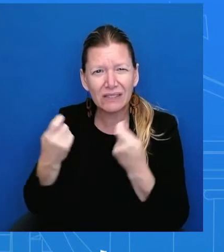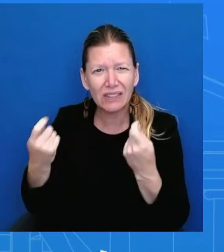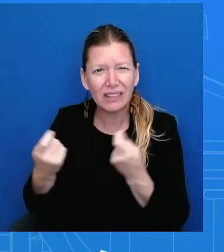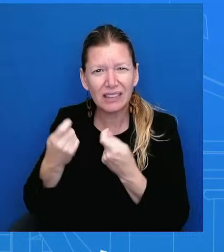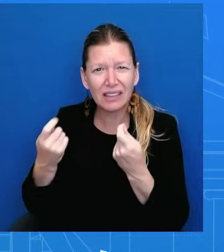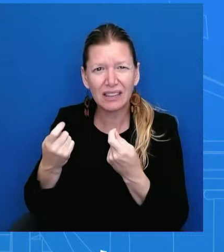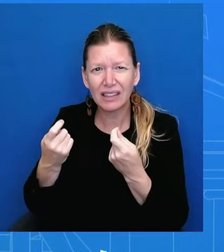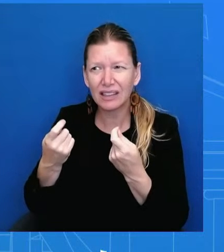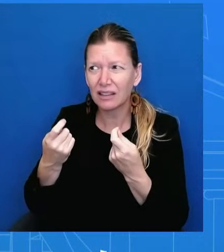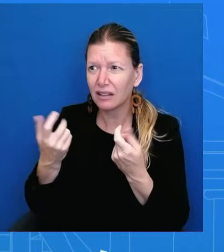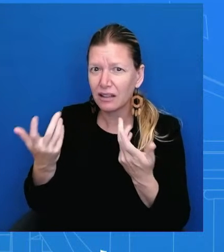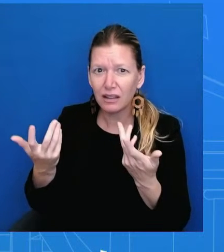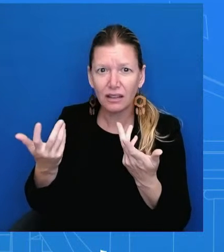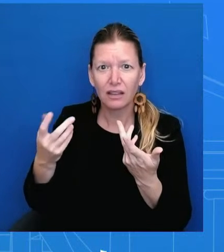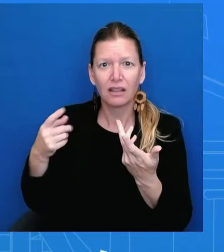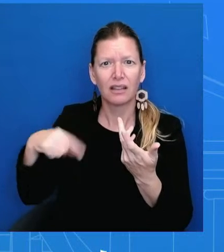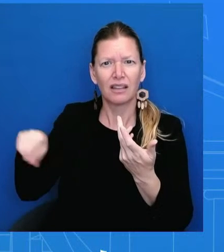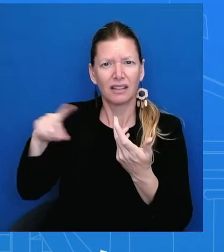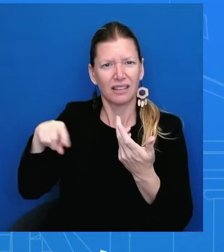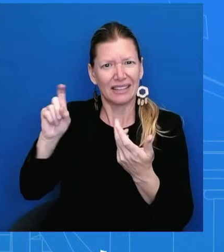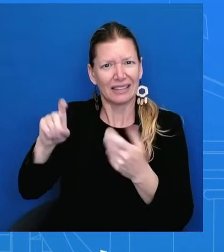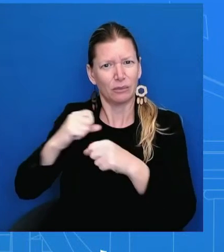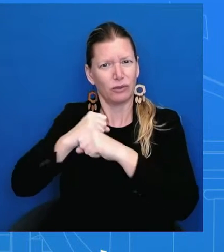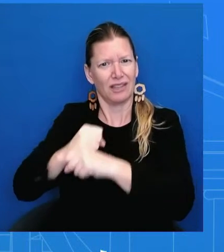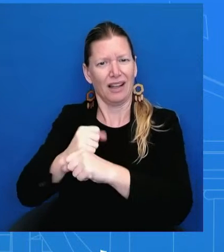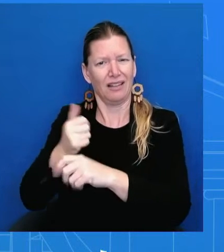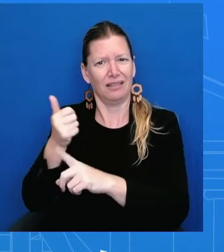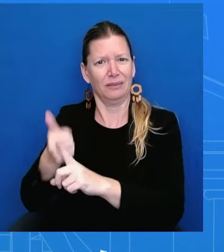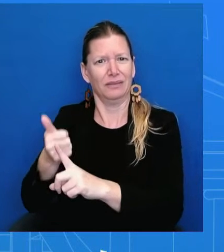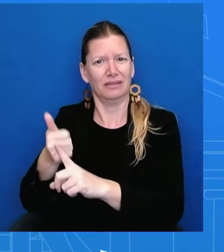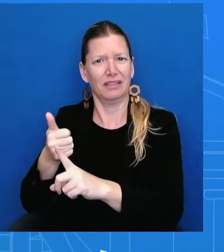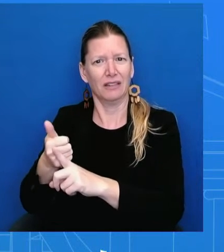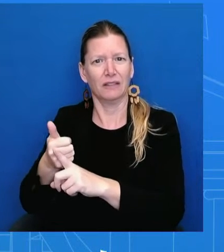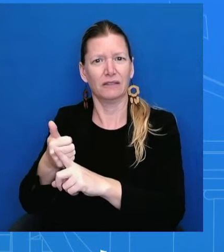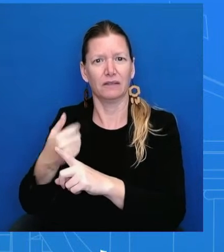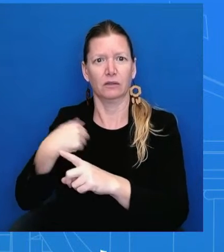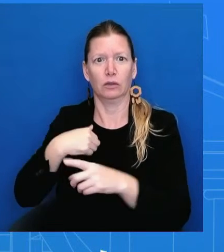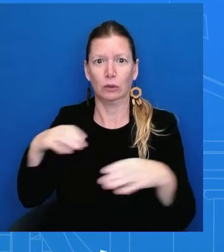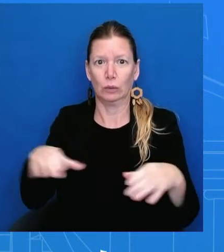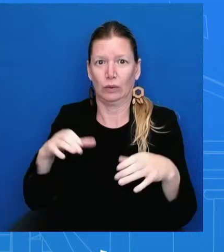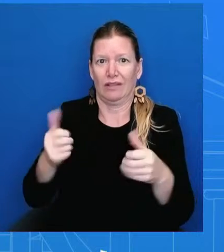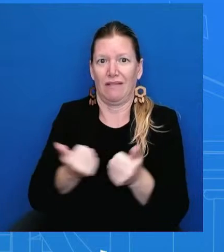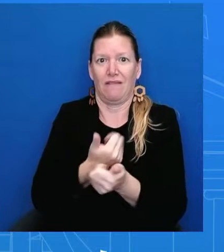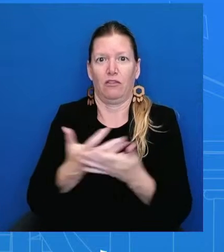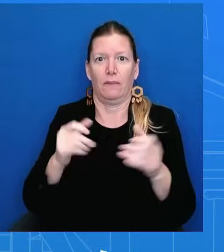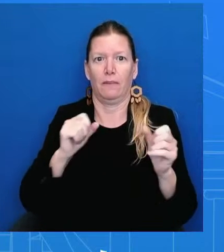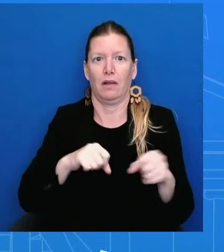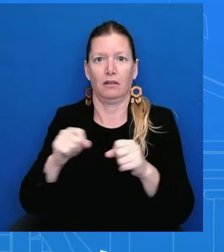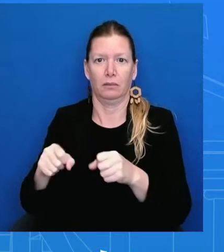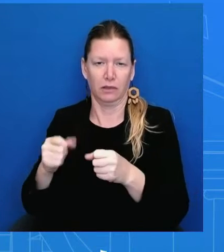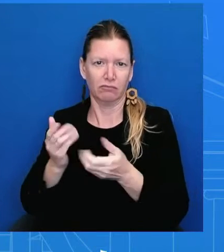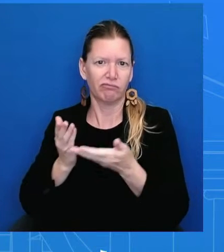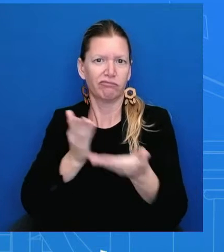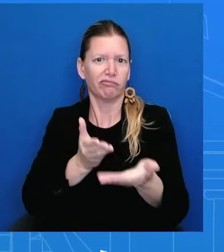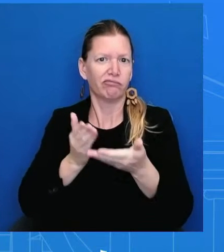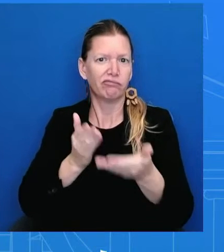That's our Gaza policy. And as the president has also said, we would be and will still continue to be willing